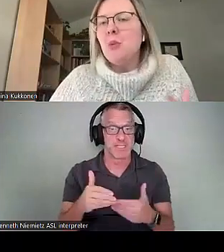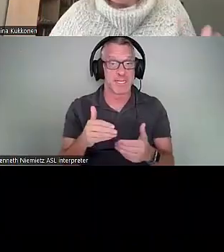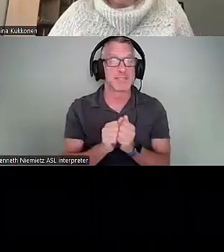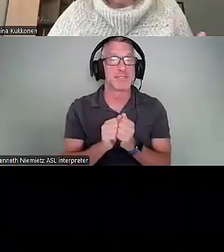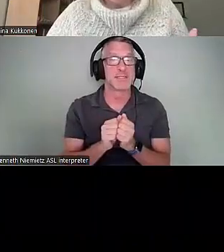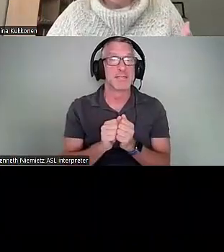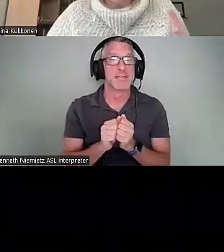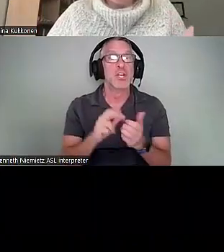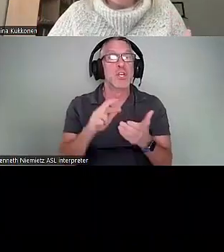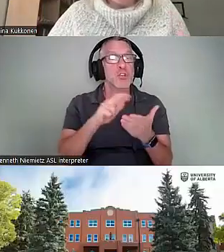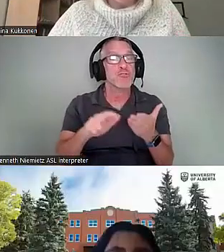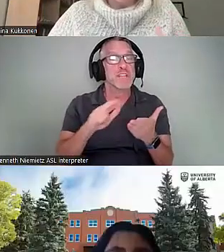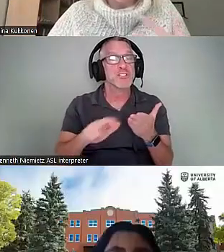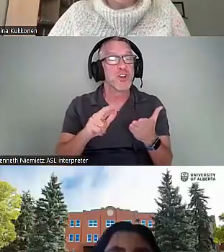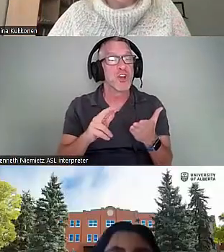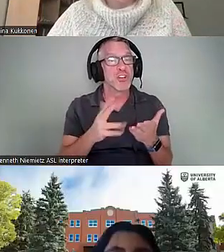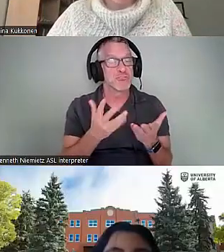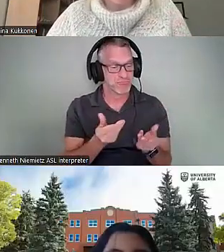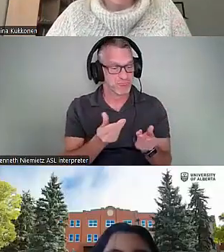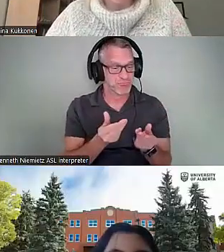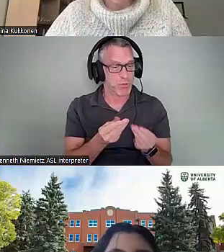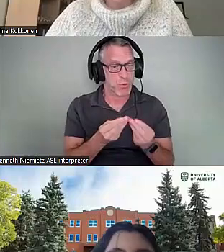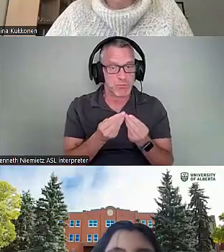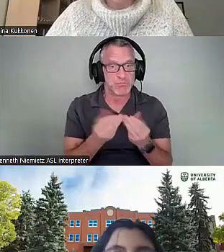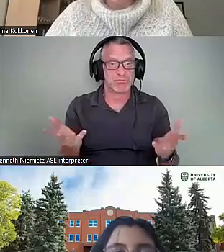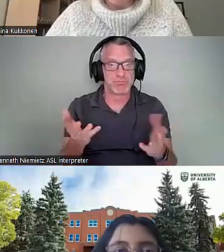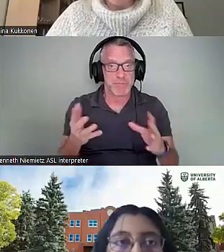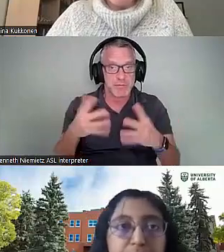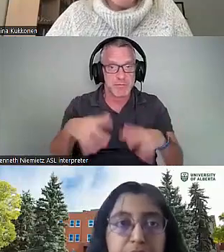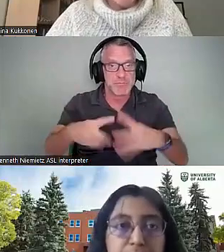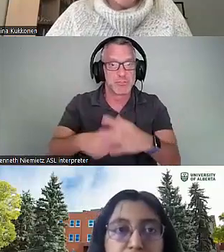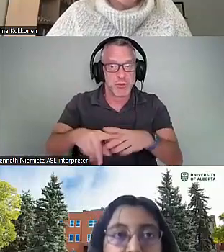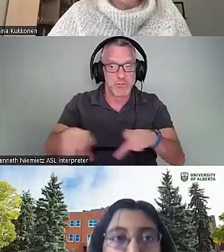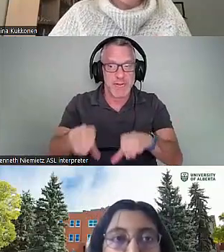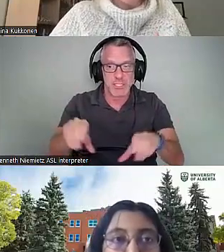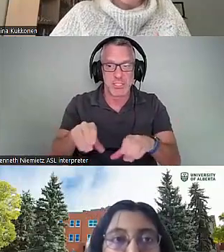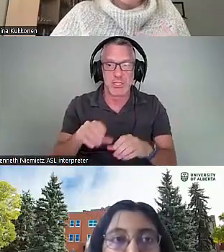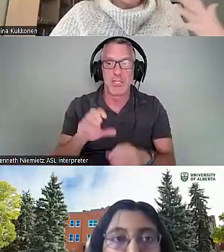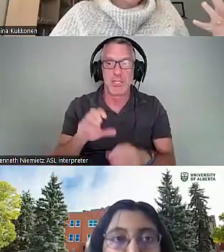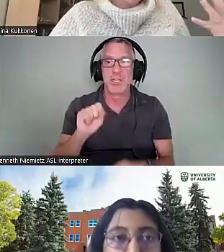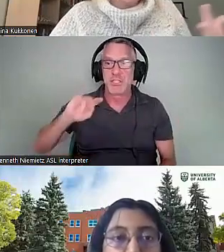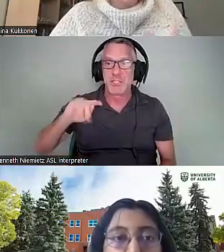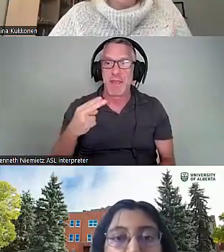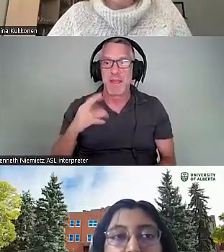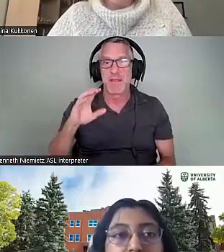you want to disseminate and put into action. Smith and colleagues identify these five key